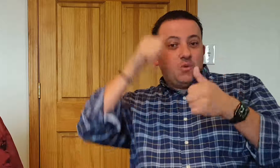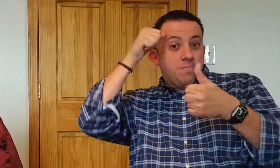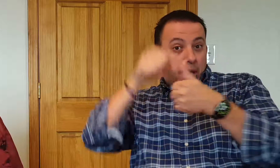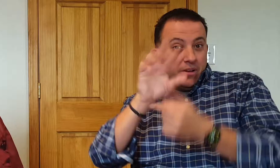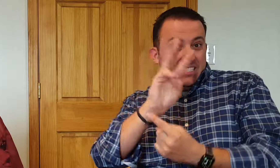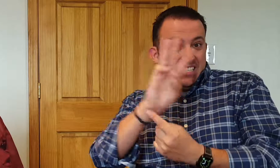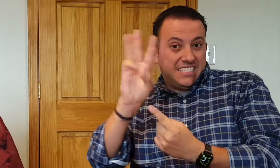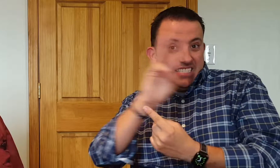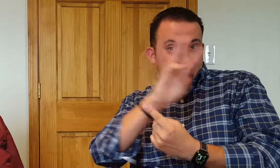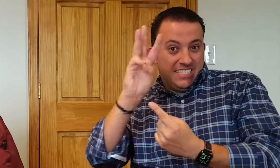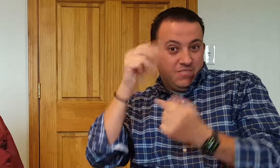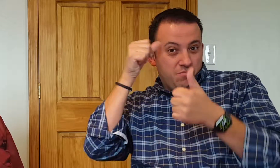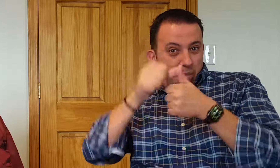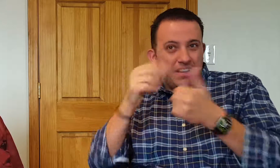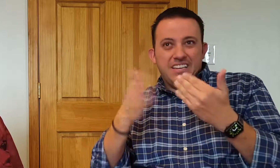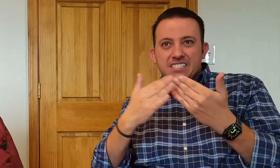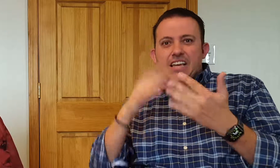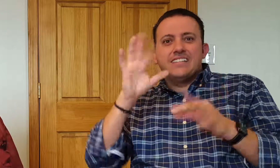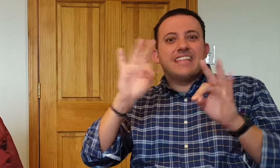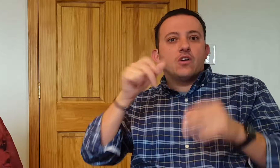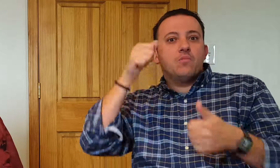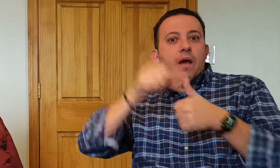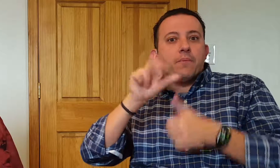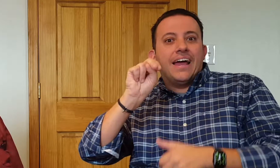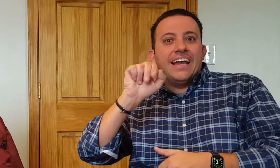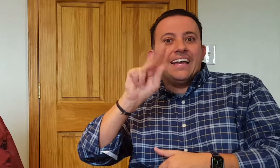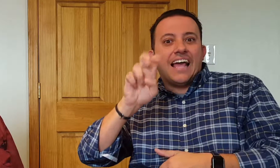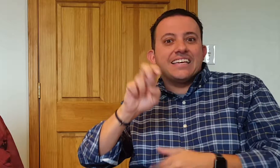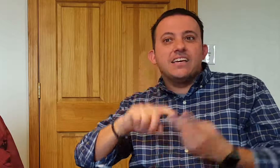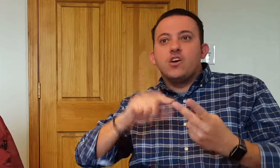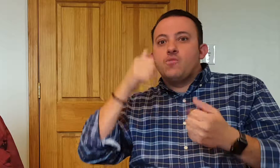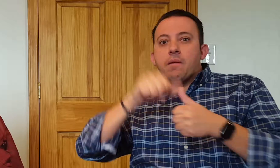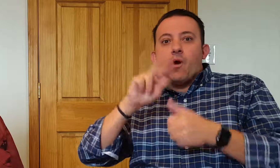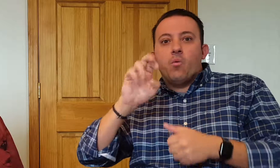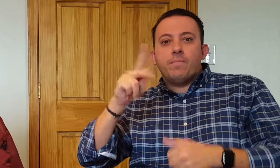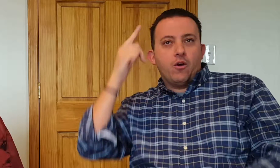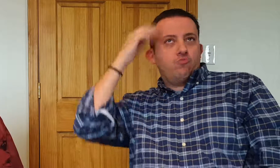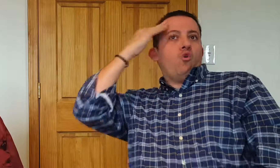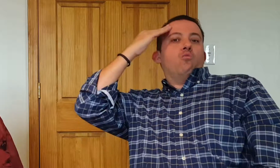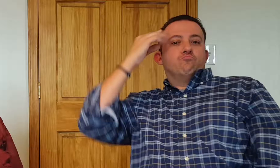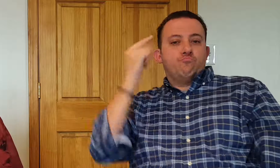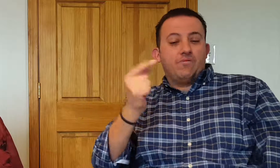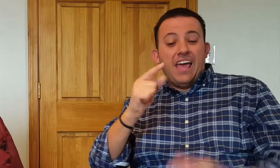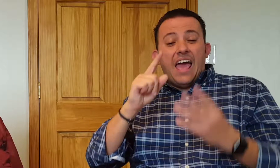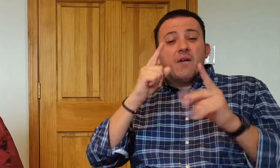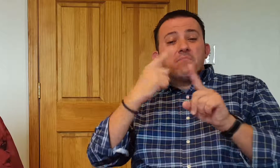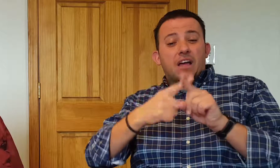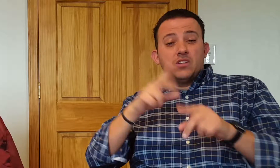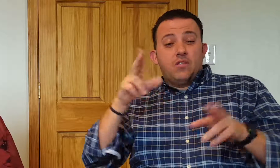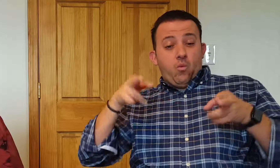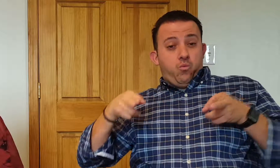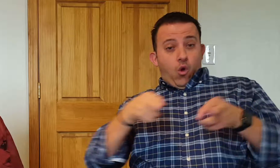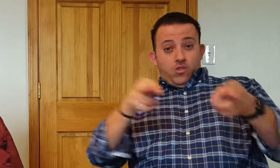The number 6-6 like you remember, it's easy to remember Nike...Reebok. You hear those names and instantly you know them.